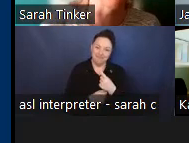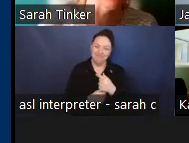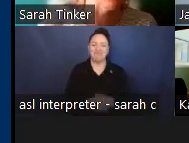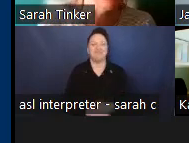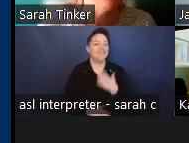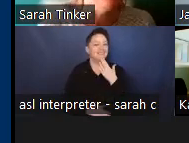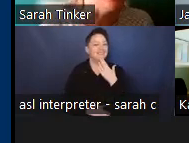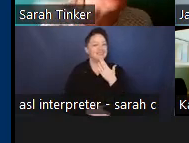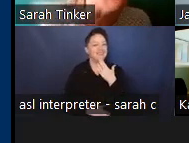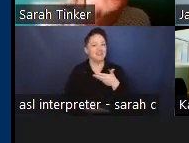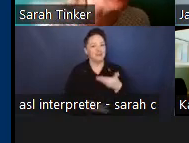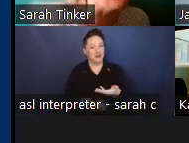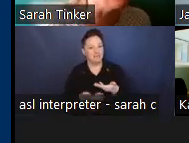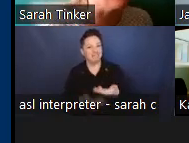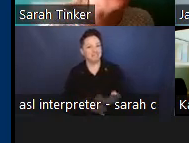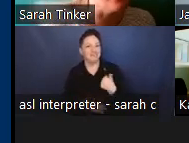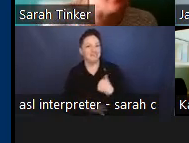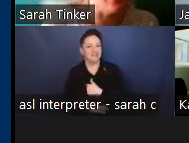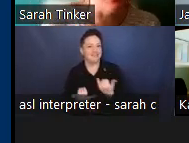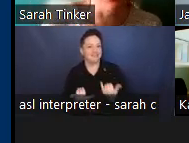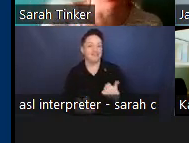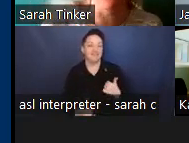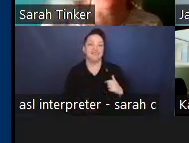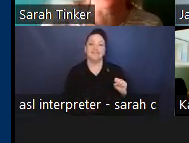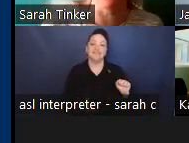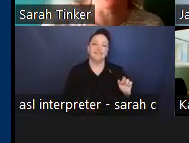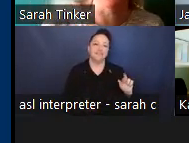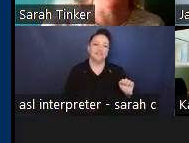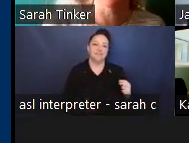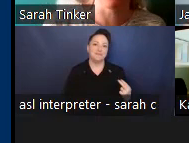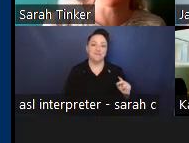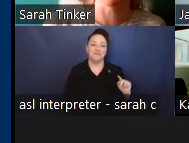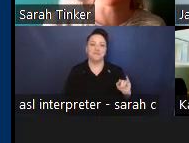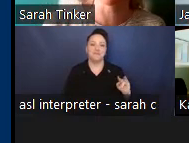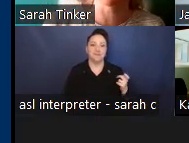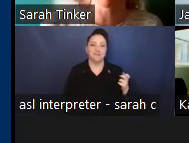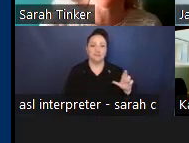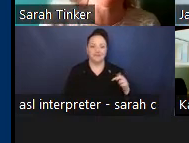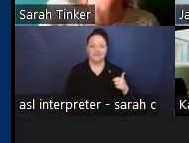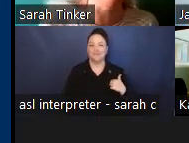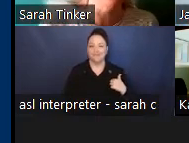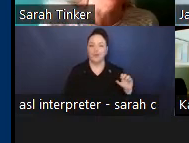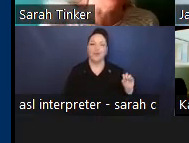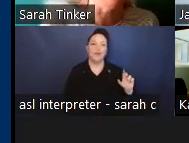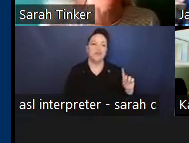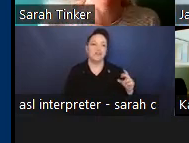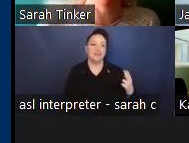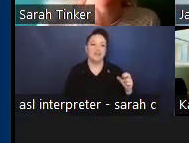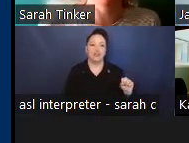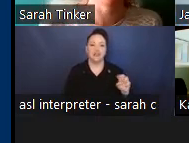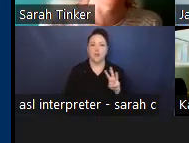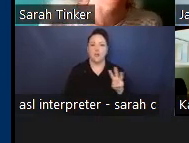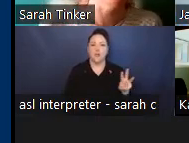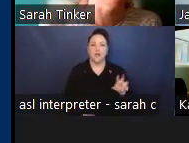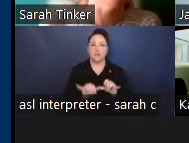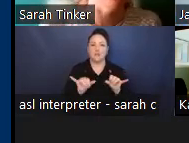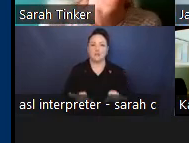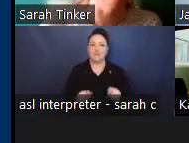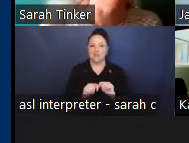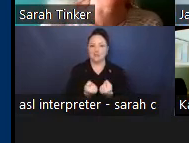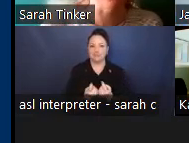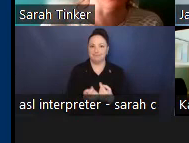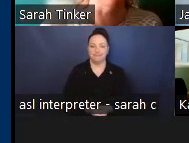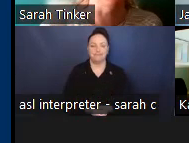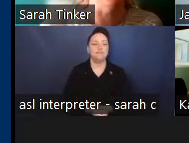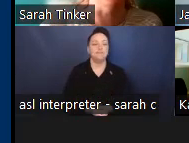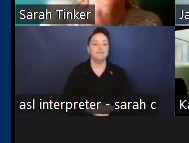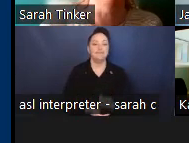come today. My name is Sarah Tinker and I work on the ODHS web systems team. We just redesigned and